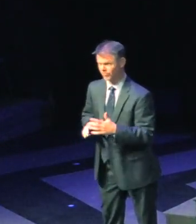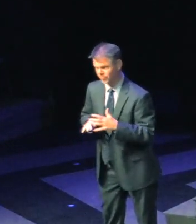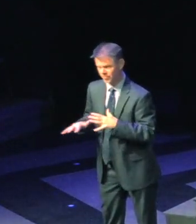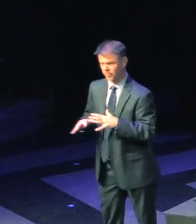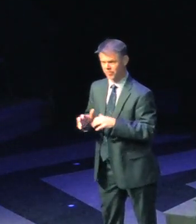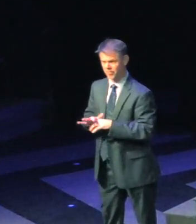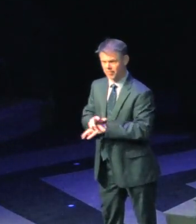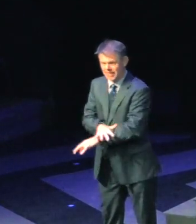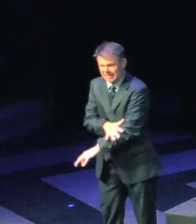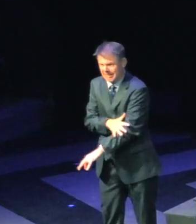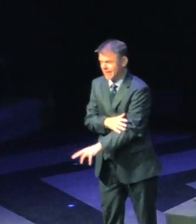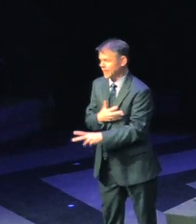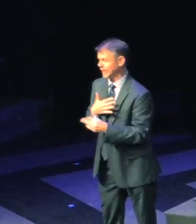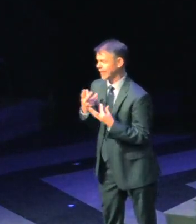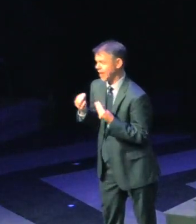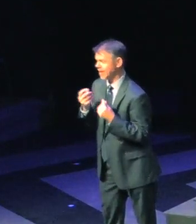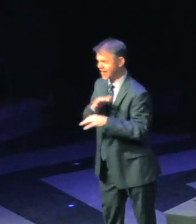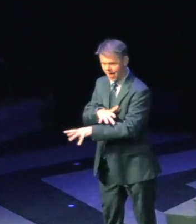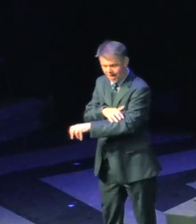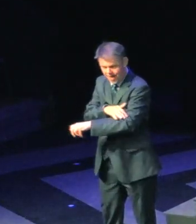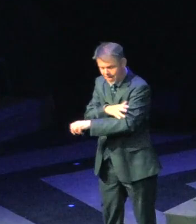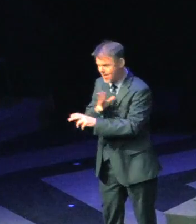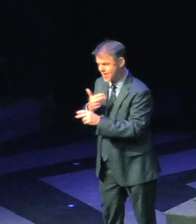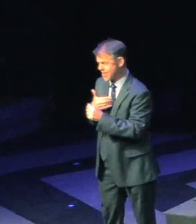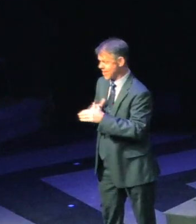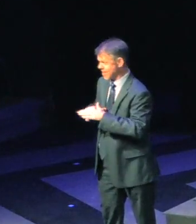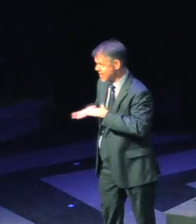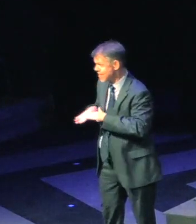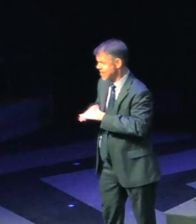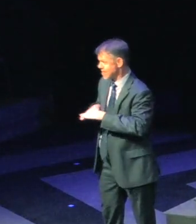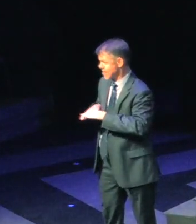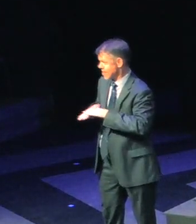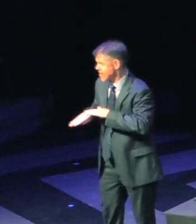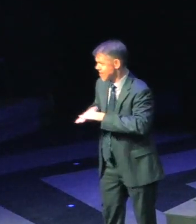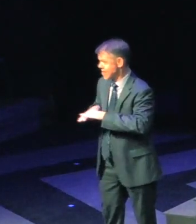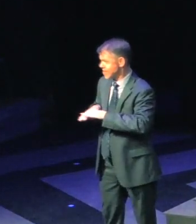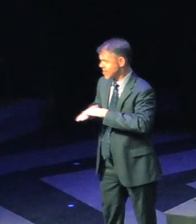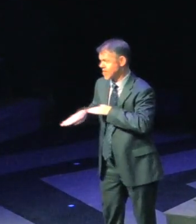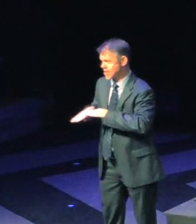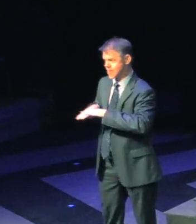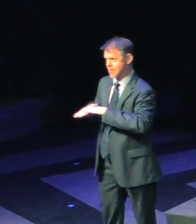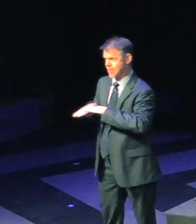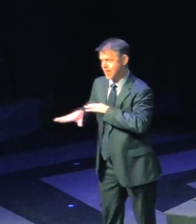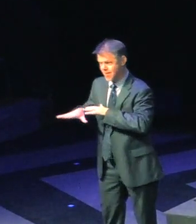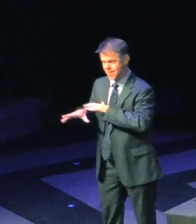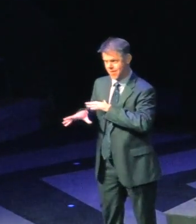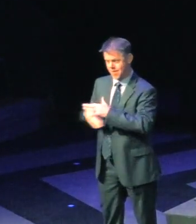was peeling and all those things and I walked into the room with Miss Brown and the price the